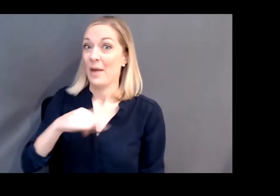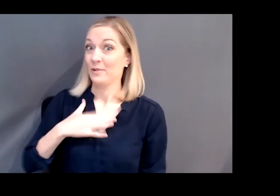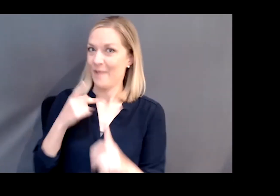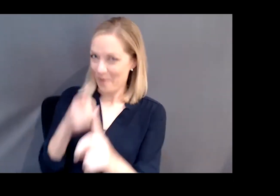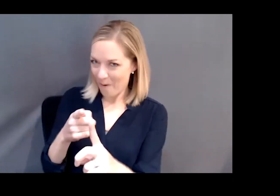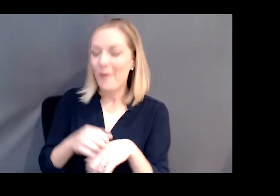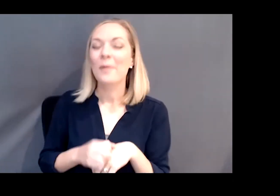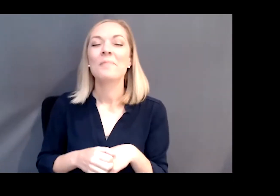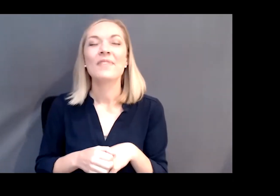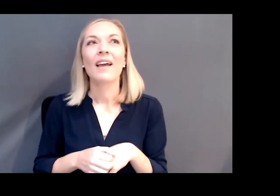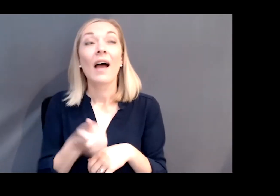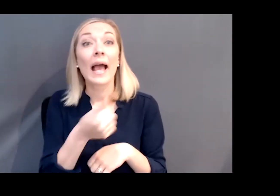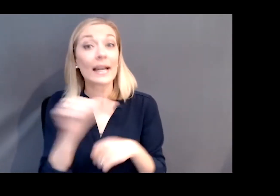So that was my goal.